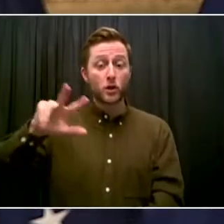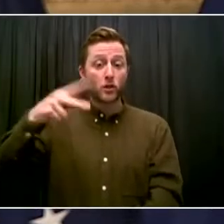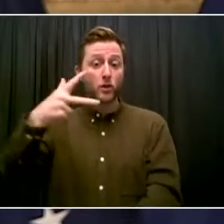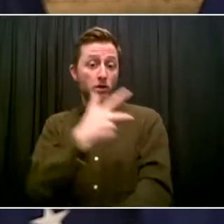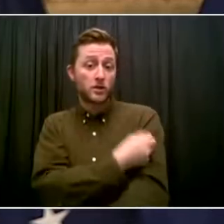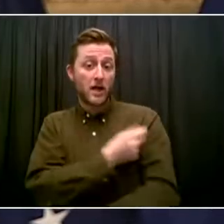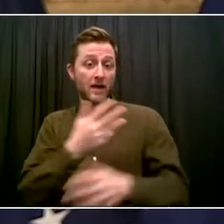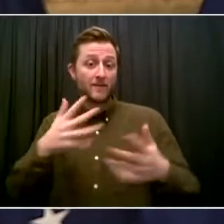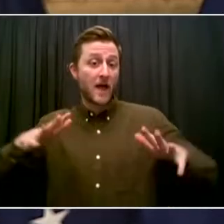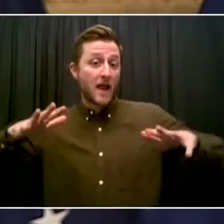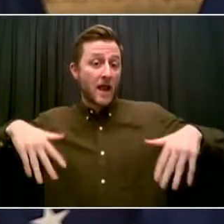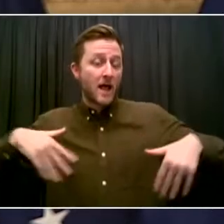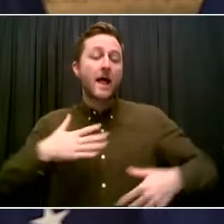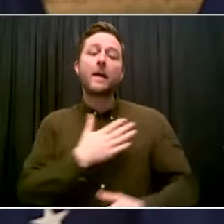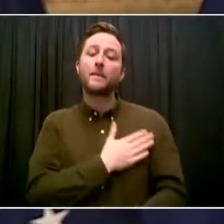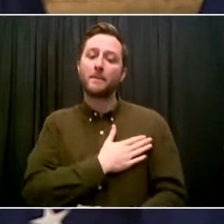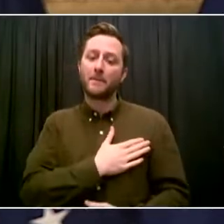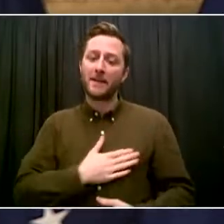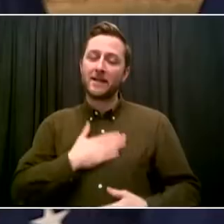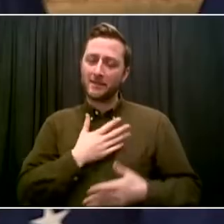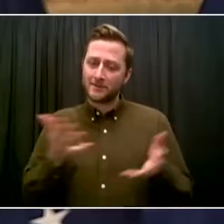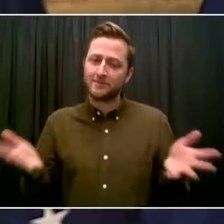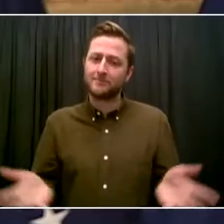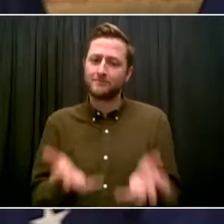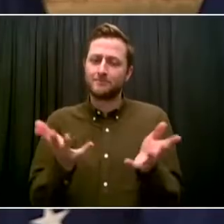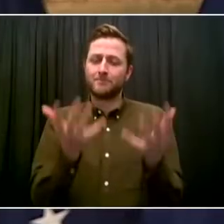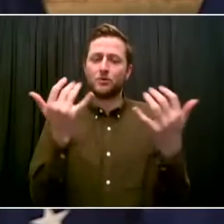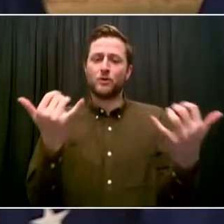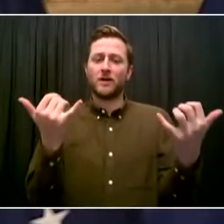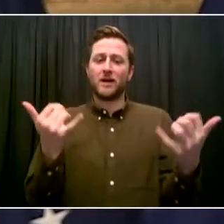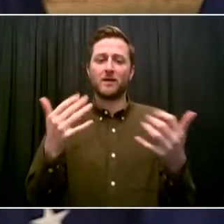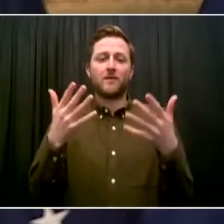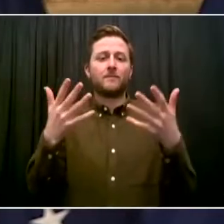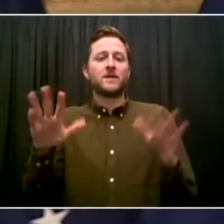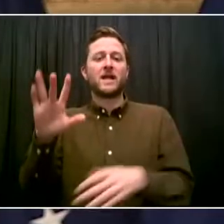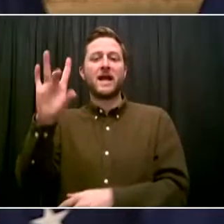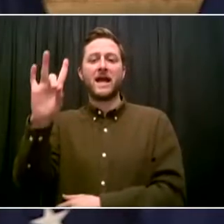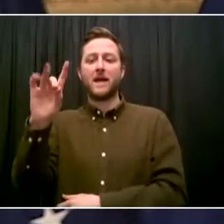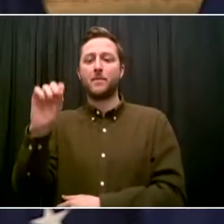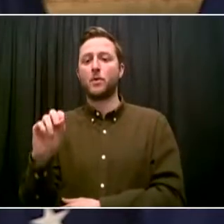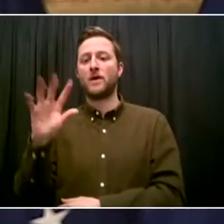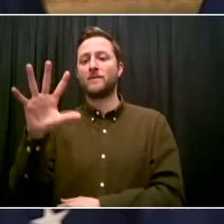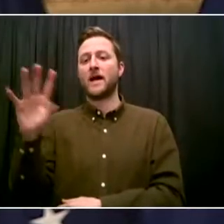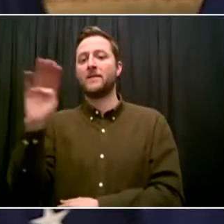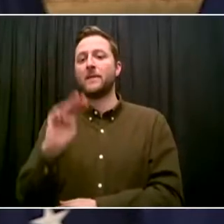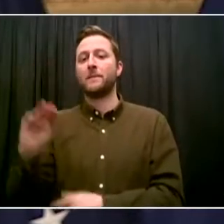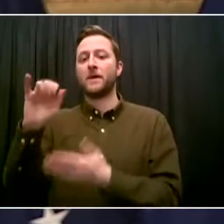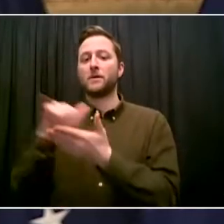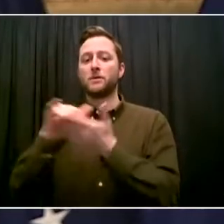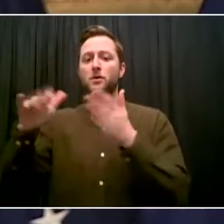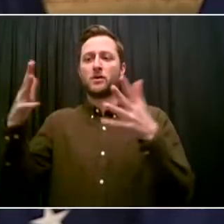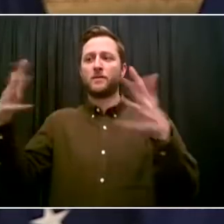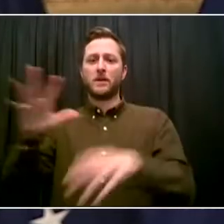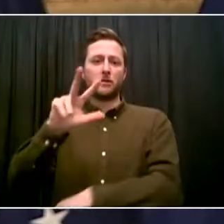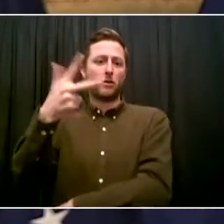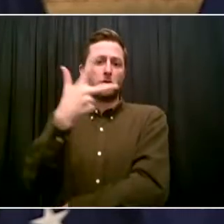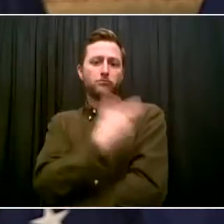DATE. IF YOU HAVE NOT GOTTEN A BOOSTER DOSE, JOIN THE 2.5